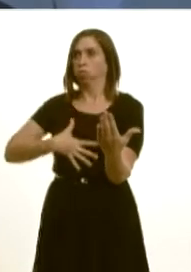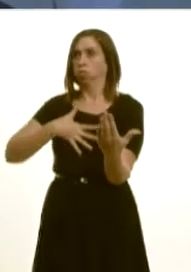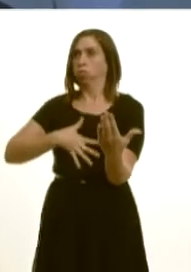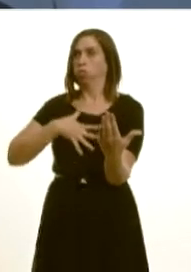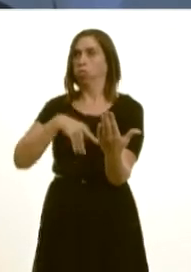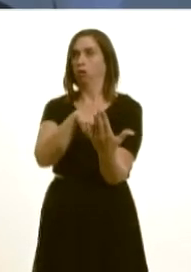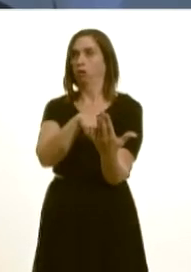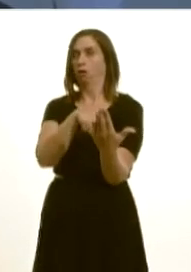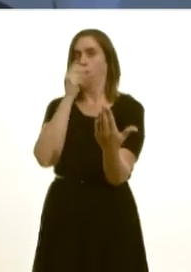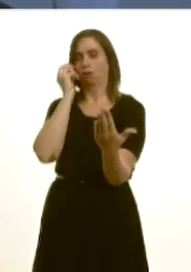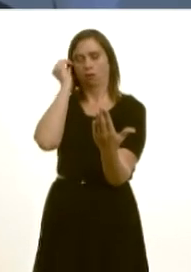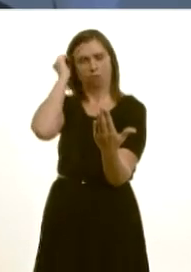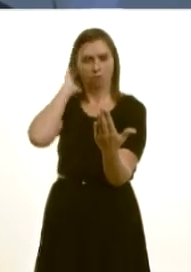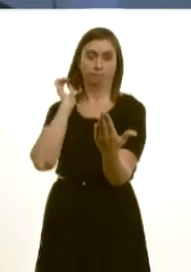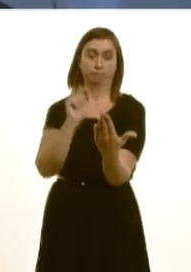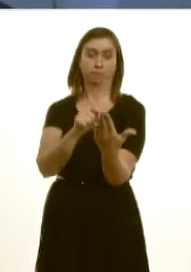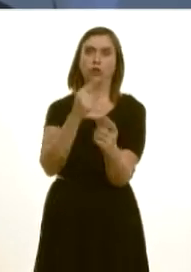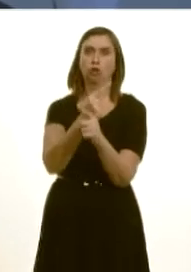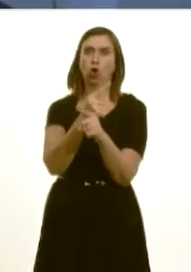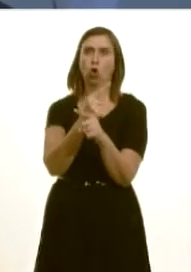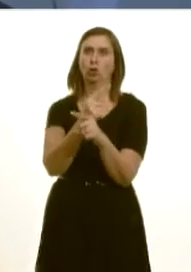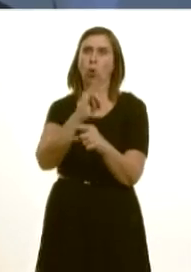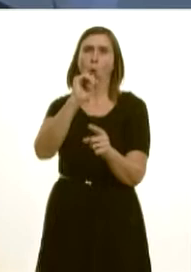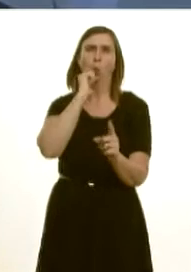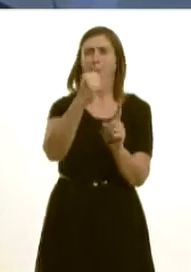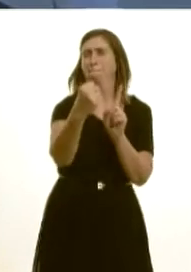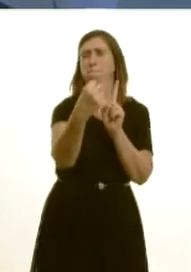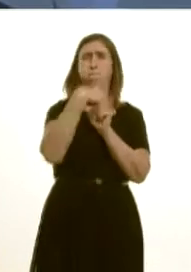Andrew R.T. Davies: ‘the heavy-handed retribution of their own management structures’.